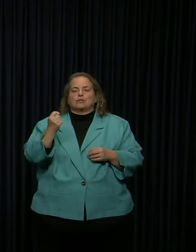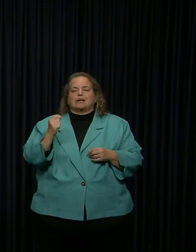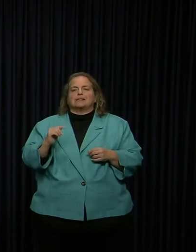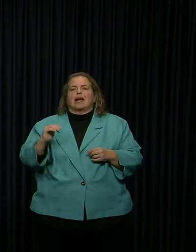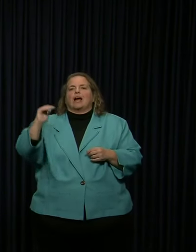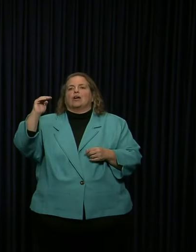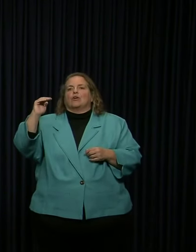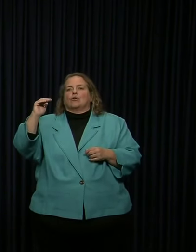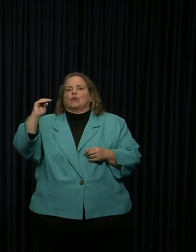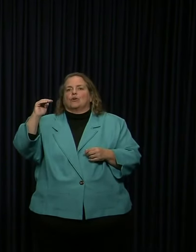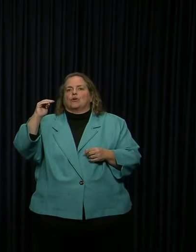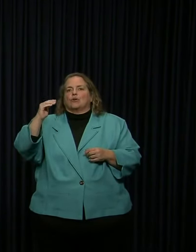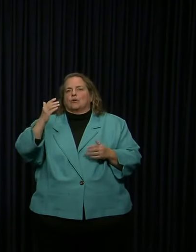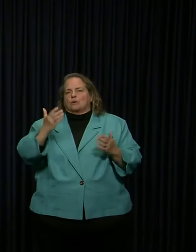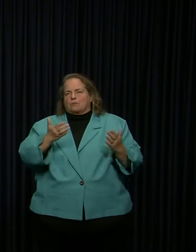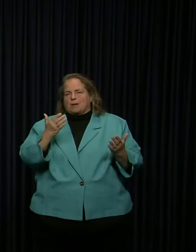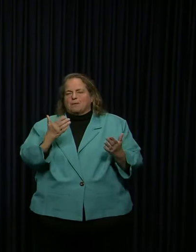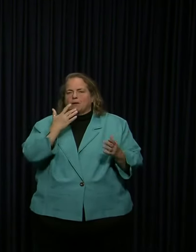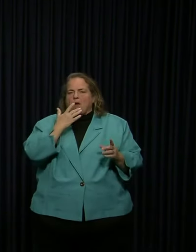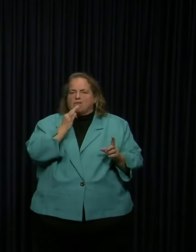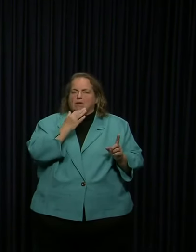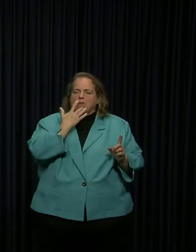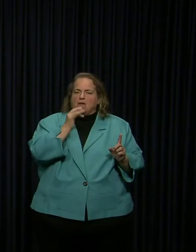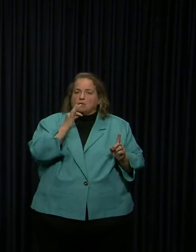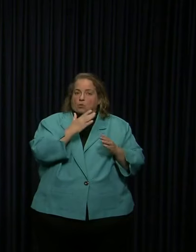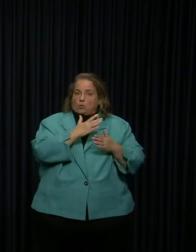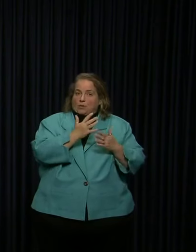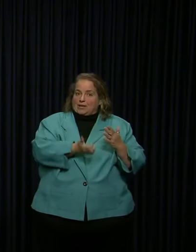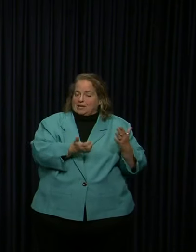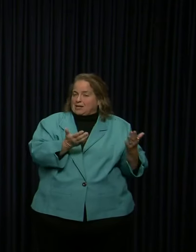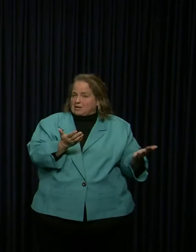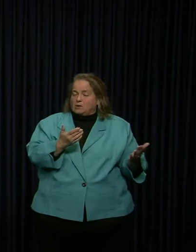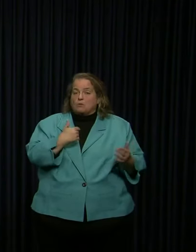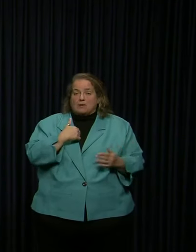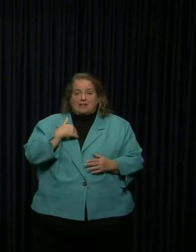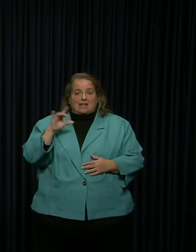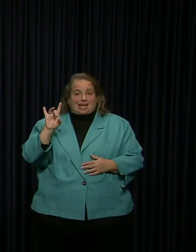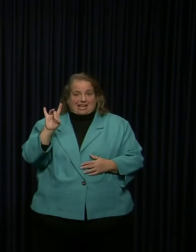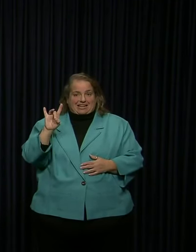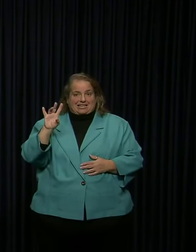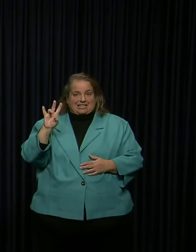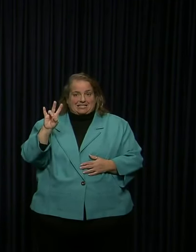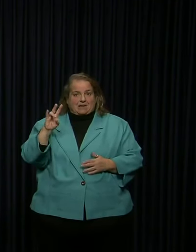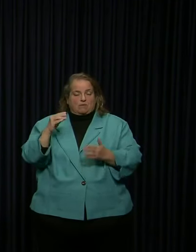HOME. SIX IN BULLITT.